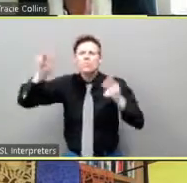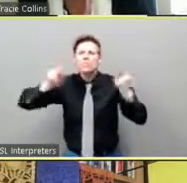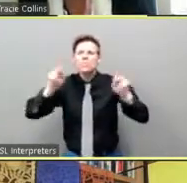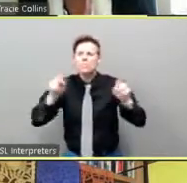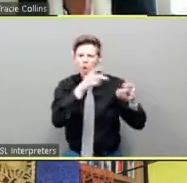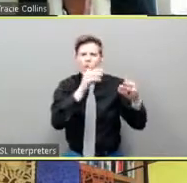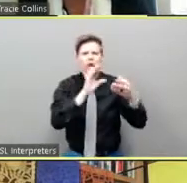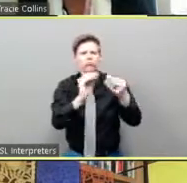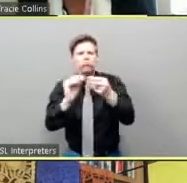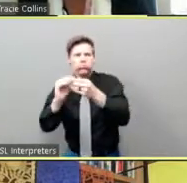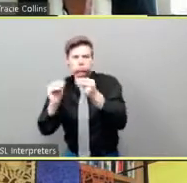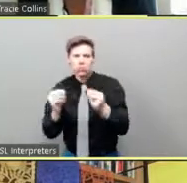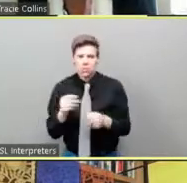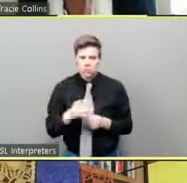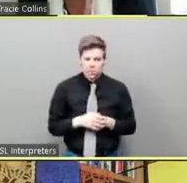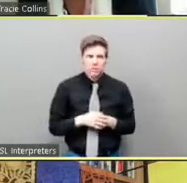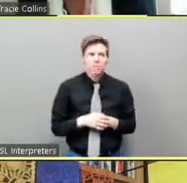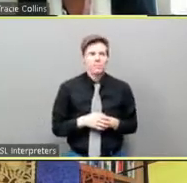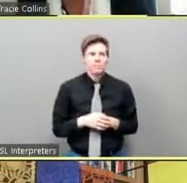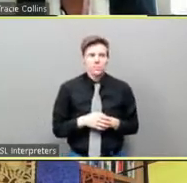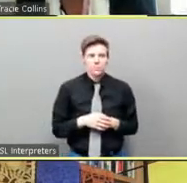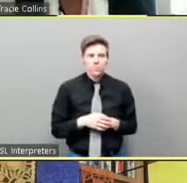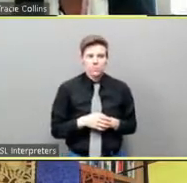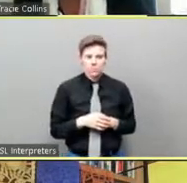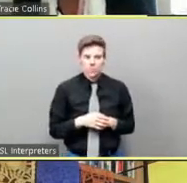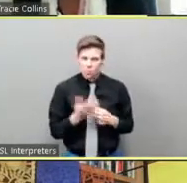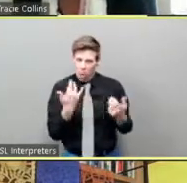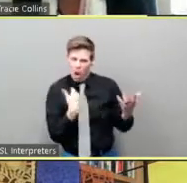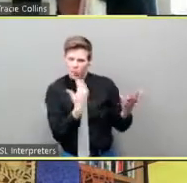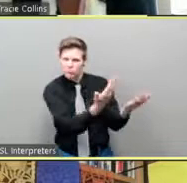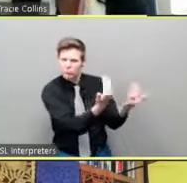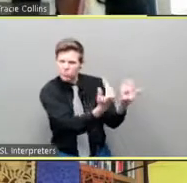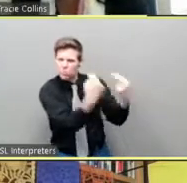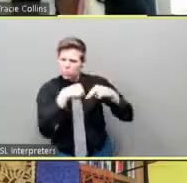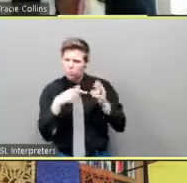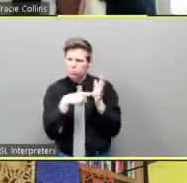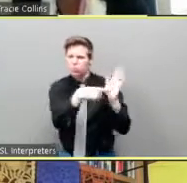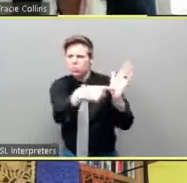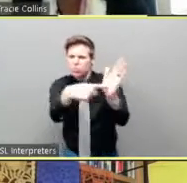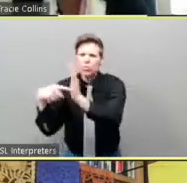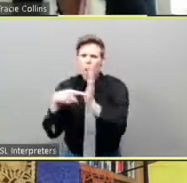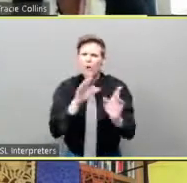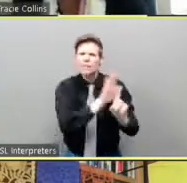vaccine experience. And I want to highlight Mr Adrian Sandoval who's the